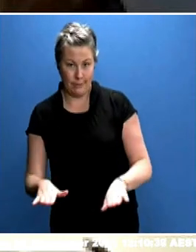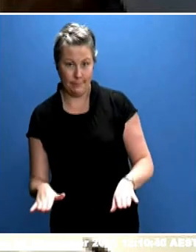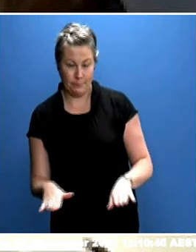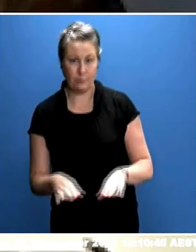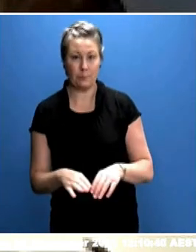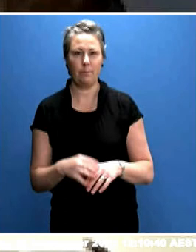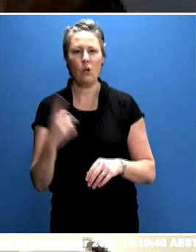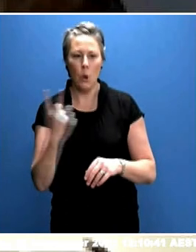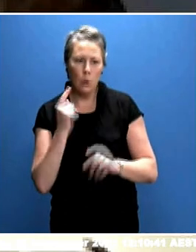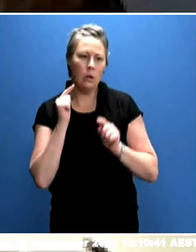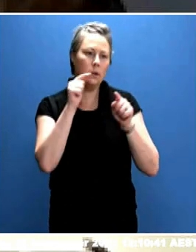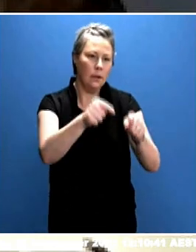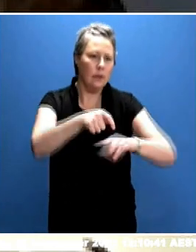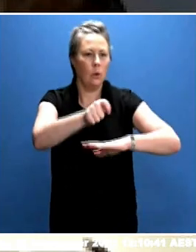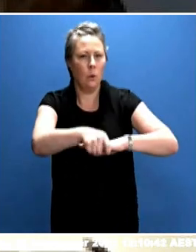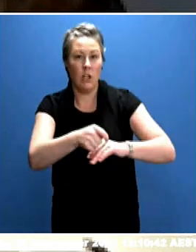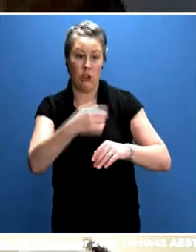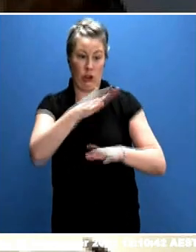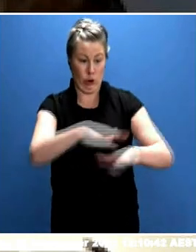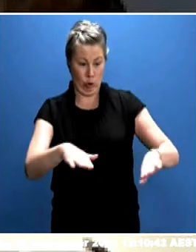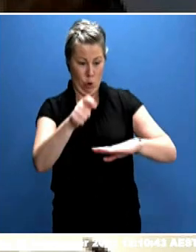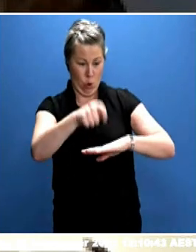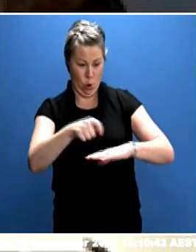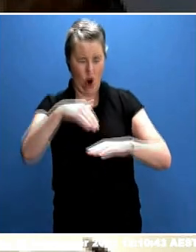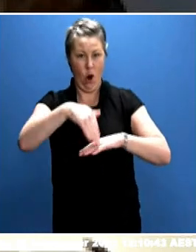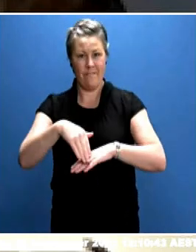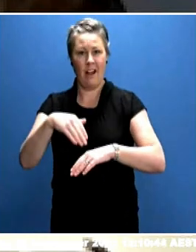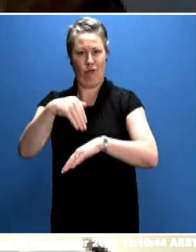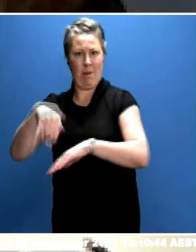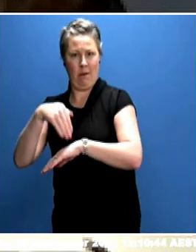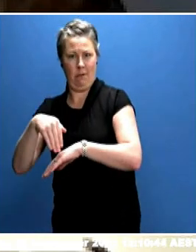the Children's Court with criminal matters and our bail support service,